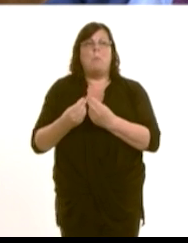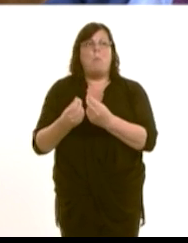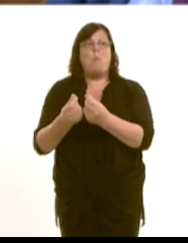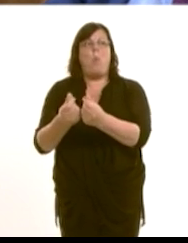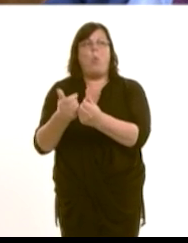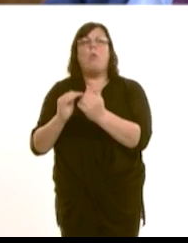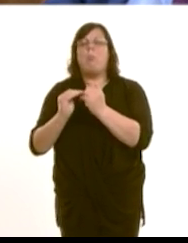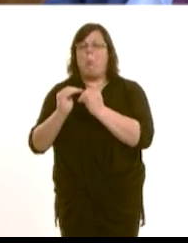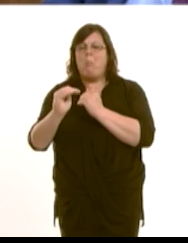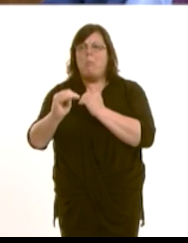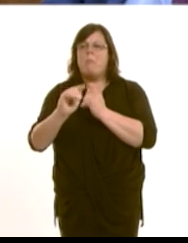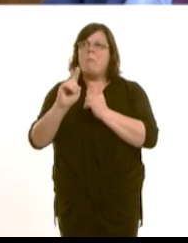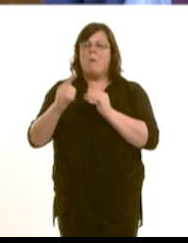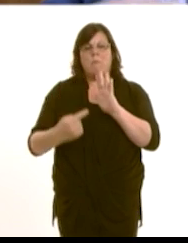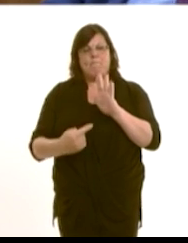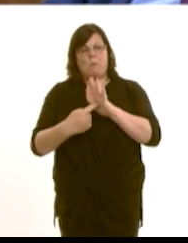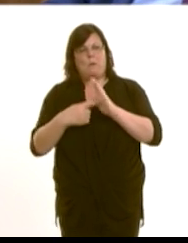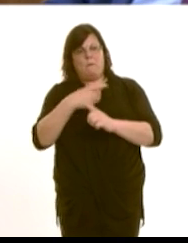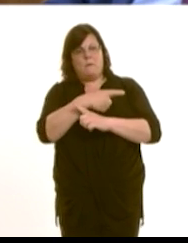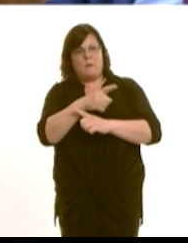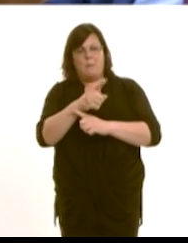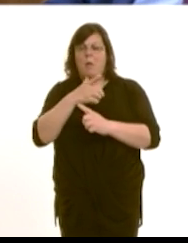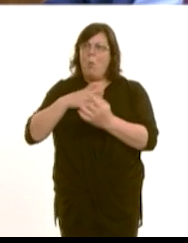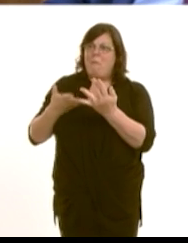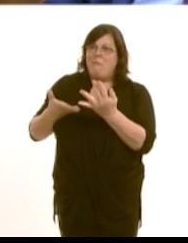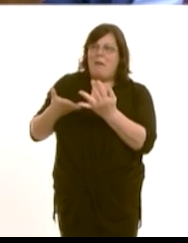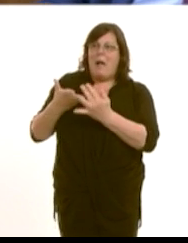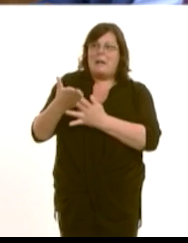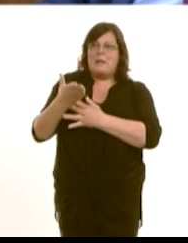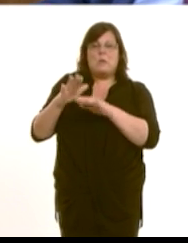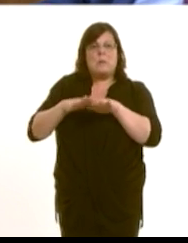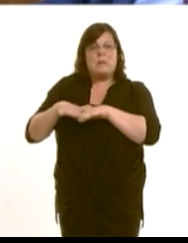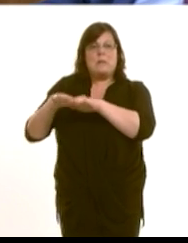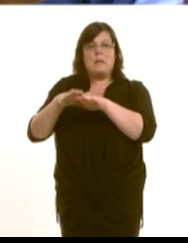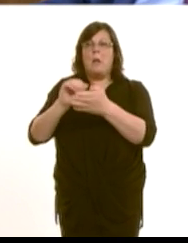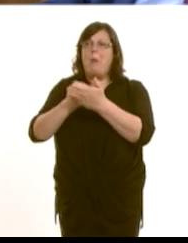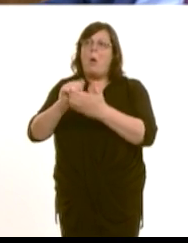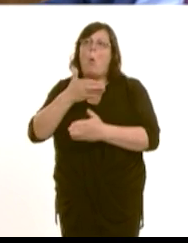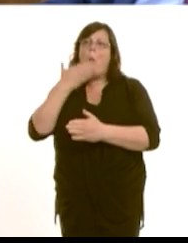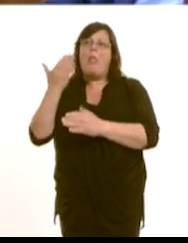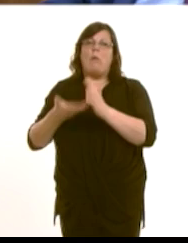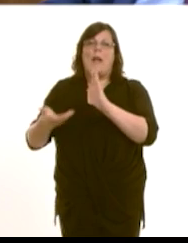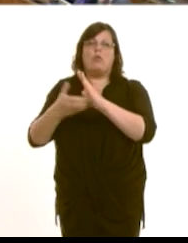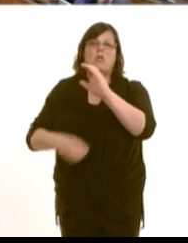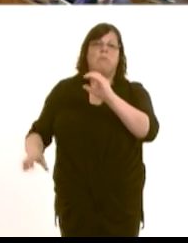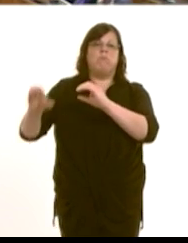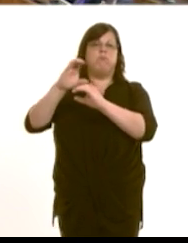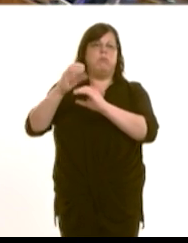big question for them will be: will there be free access to the single market without tariffs? Neil Hamilton: I wholly agree with the First Minister on that.